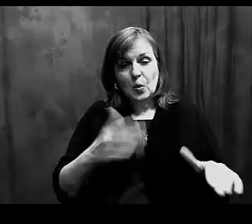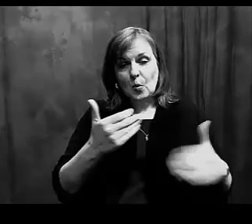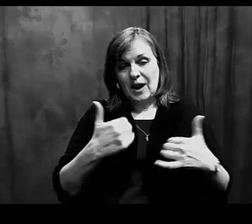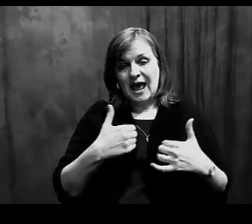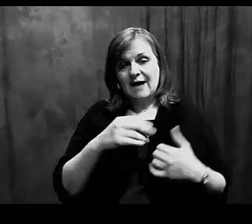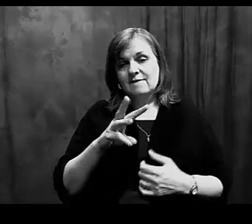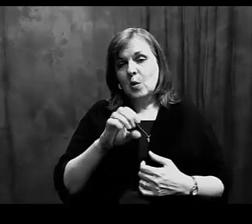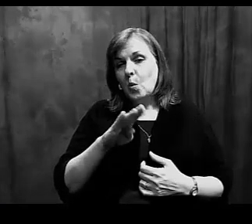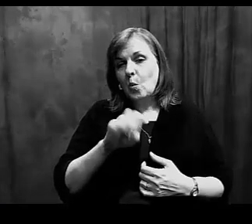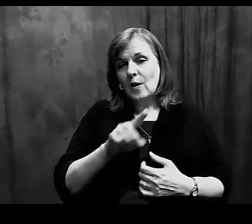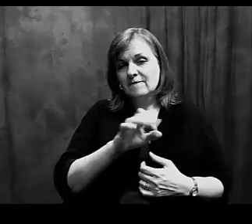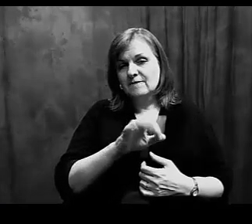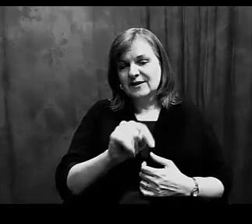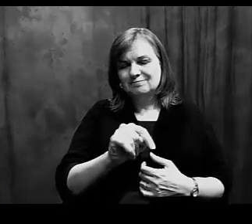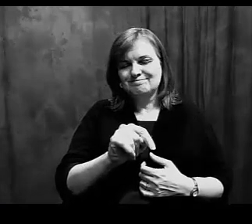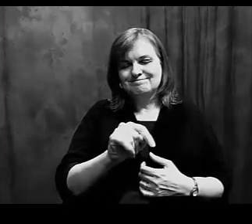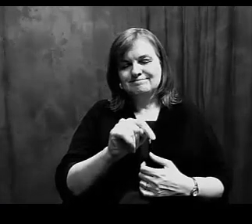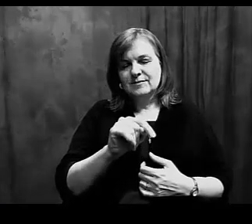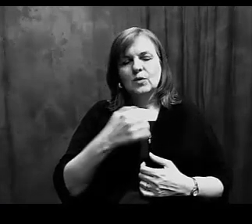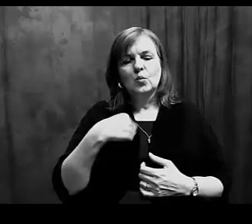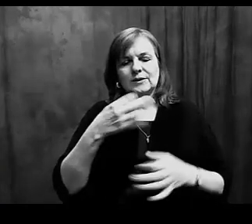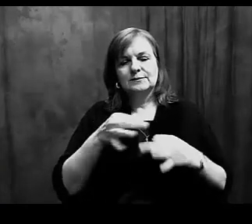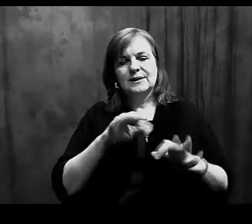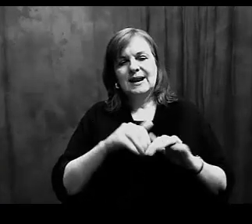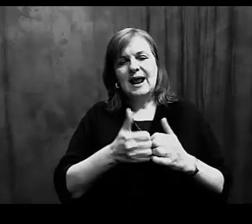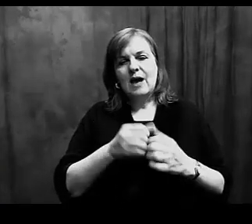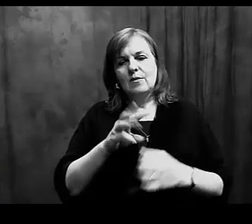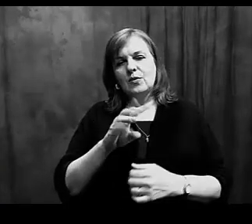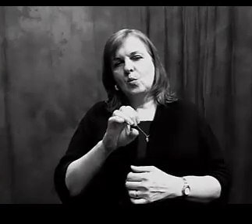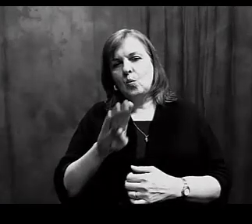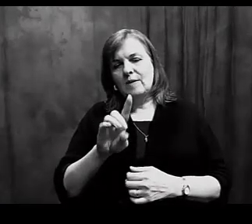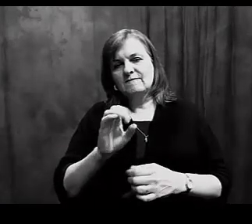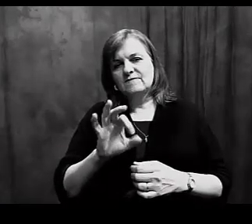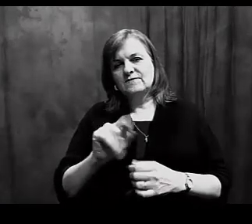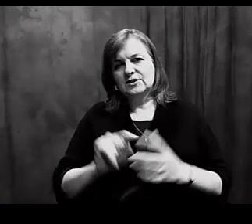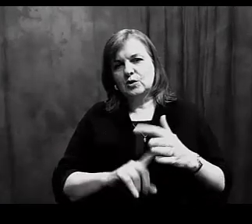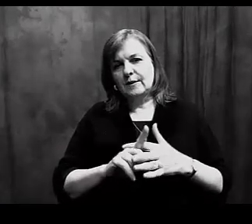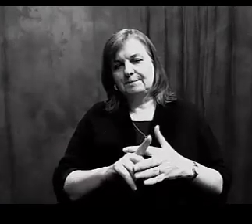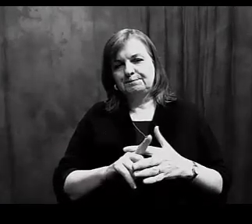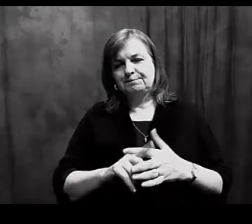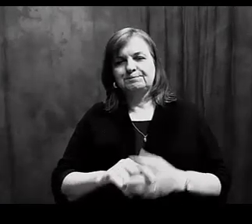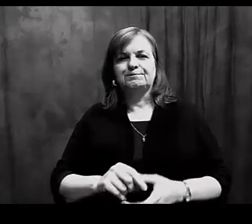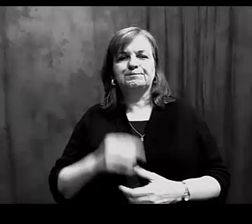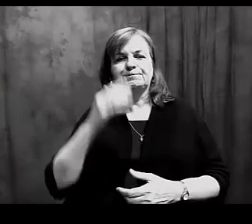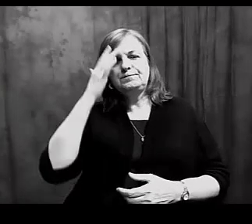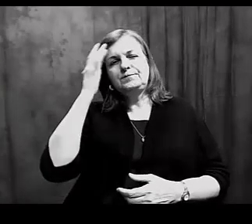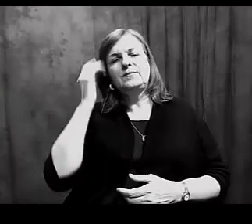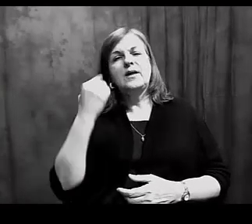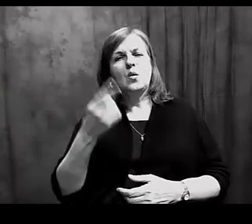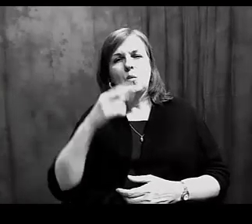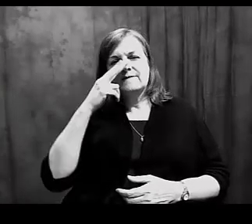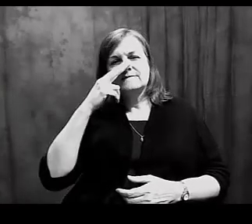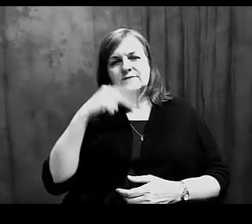not quite we will look at where those webbed feet come from! so one fun story